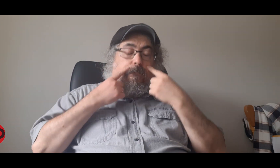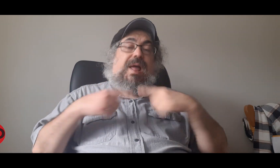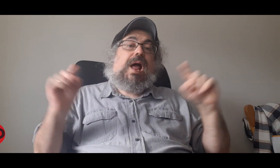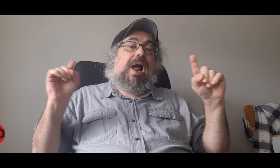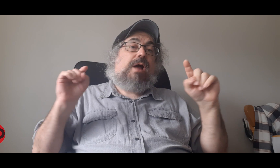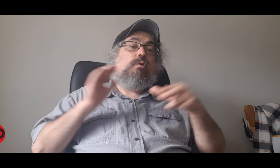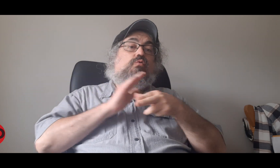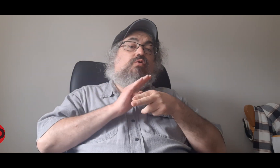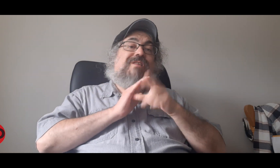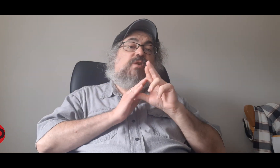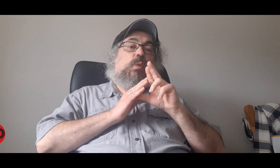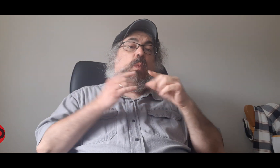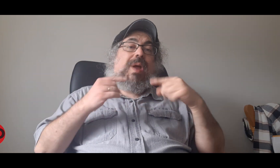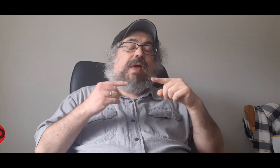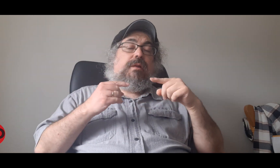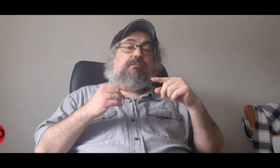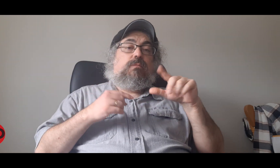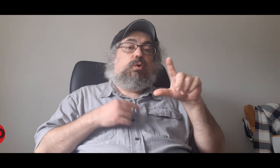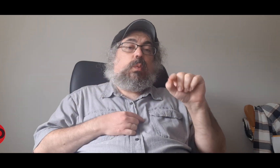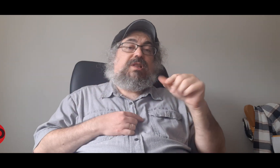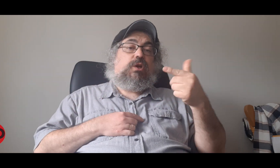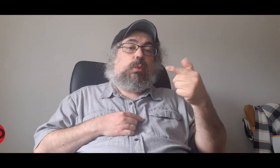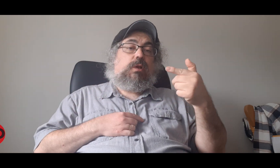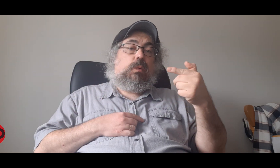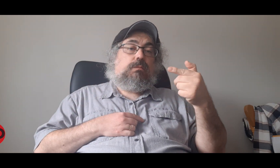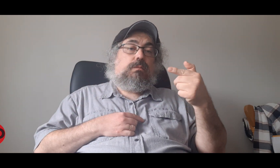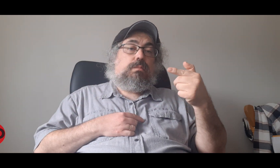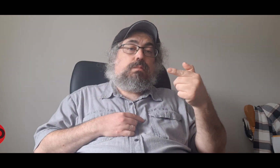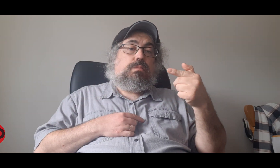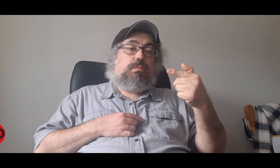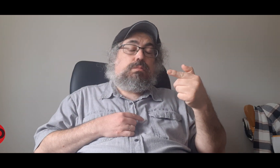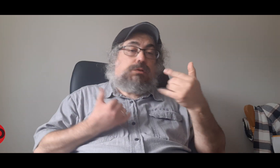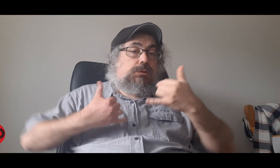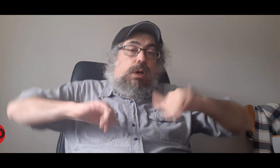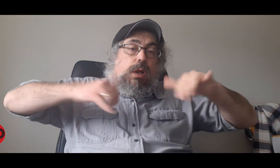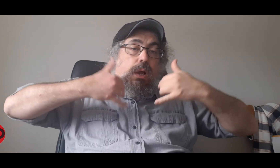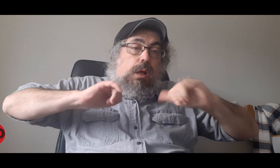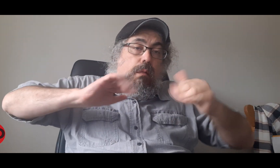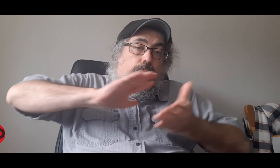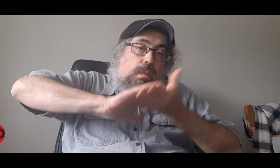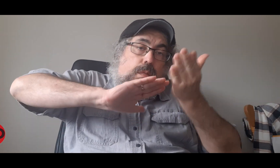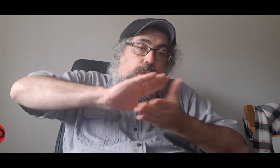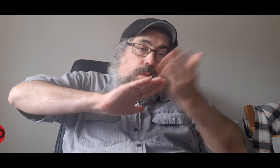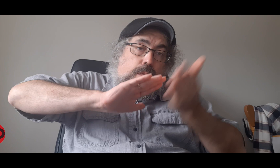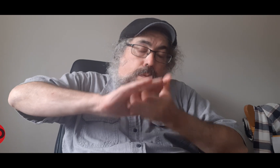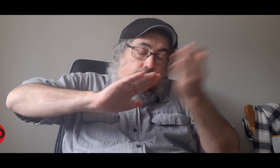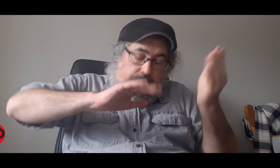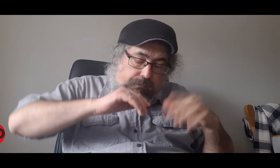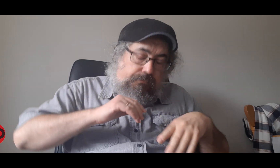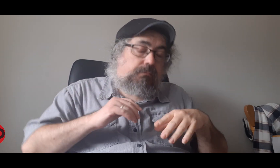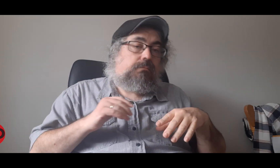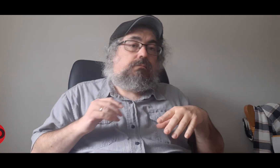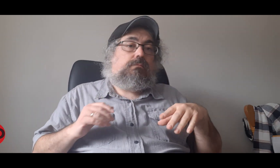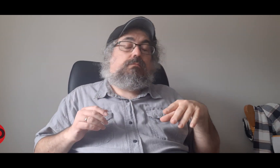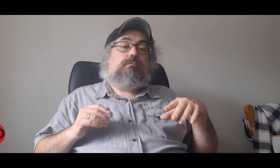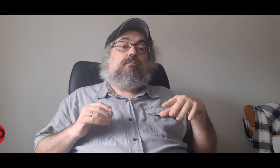including ours also have submitted ideas on how VRS could be improved.